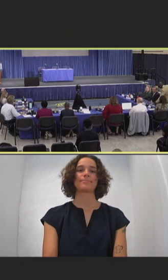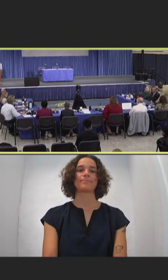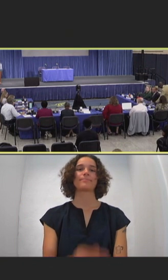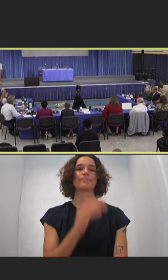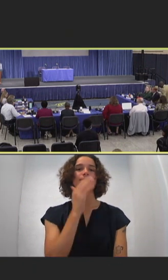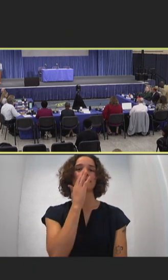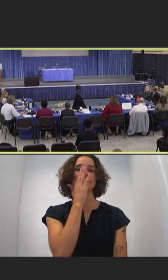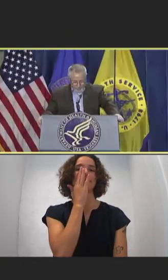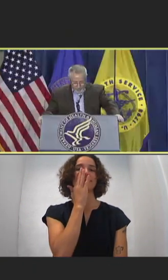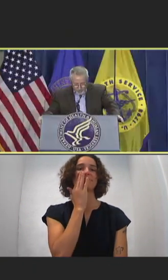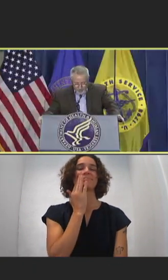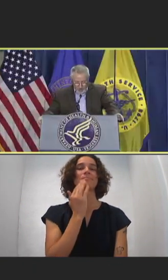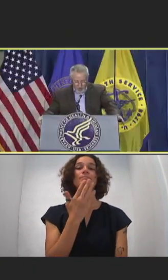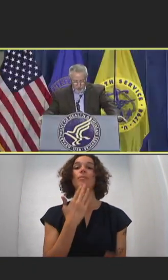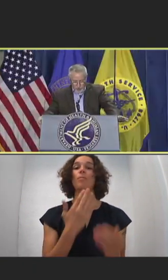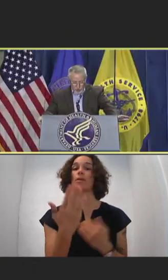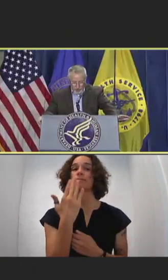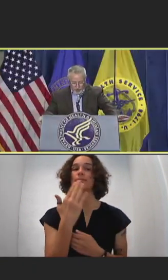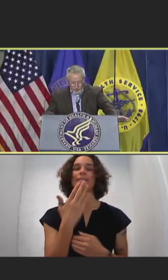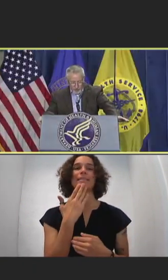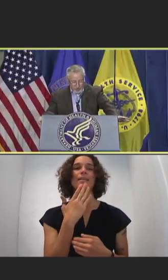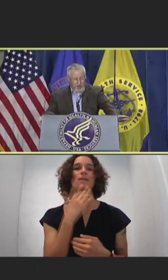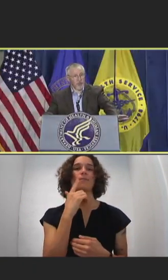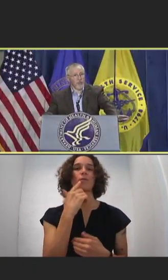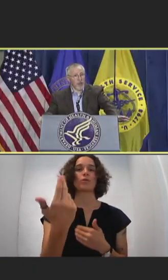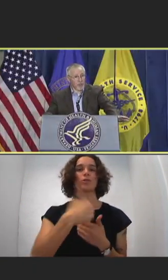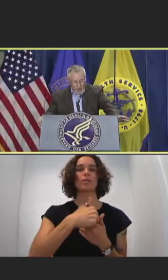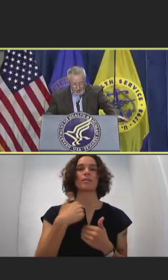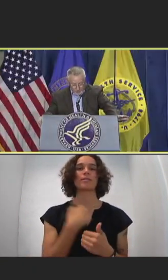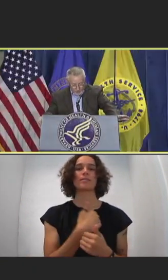Robert Hopkins: Well, good morning. Thank you for joining us for today's NVAC meeting.